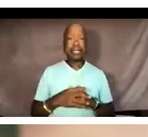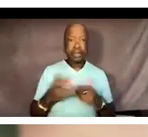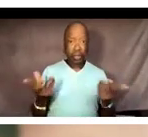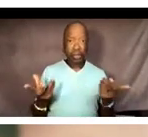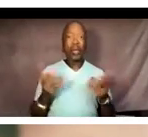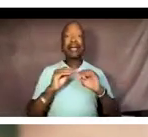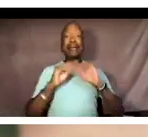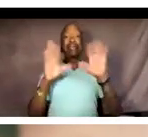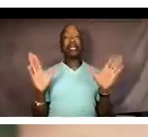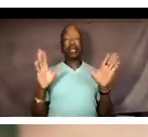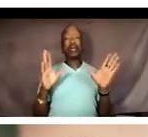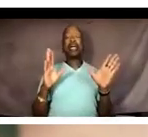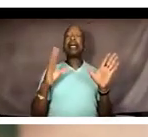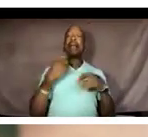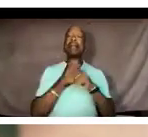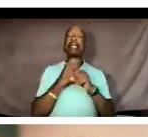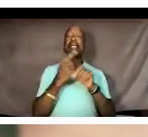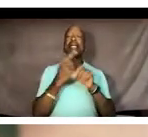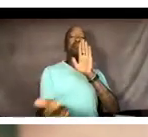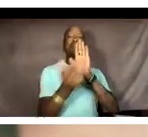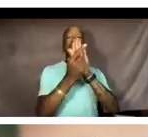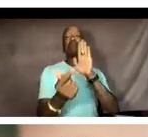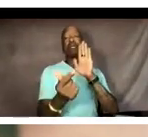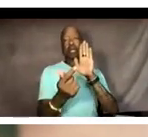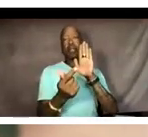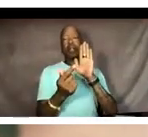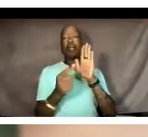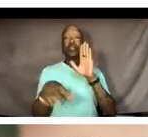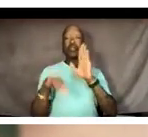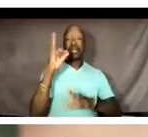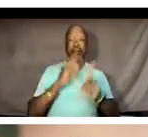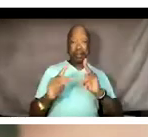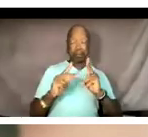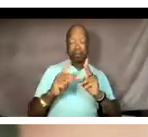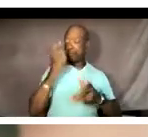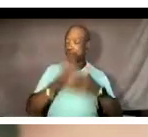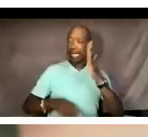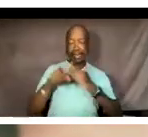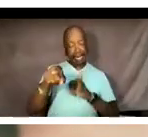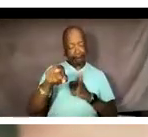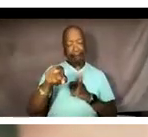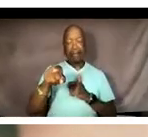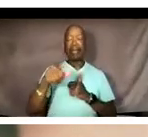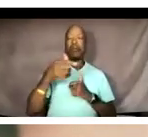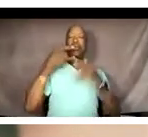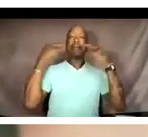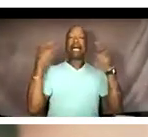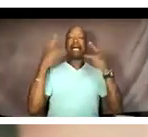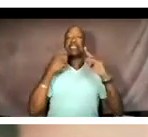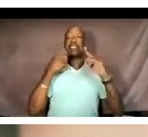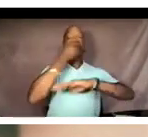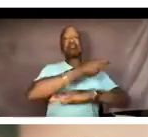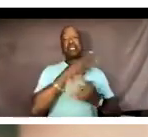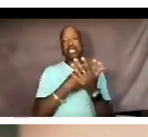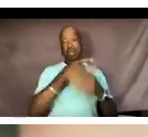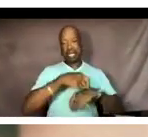power to fine people wearing a mask $1,000 and sentence them to jail time so this has been like